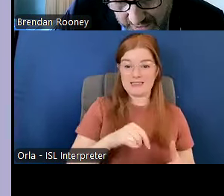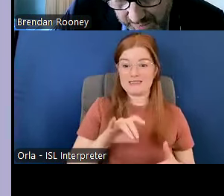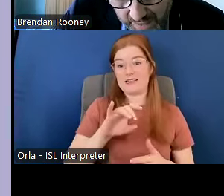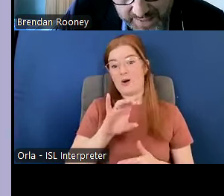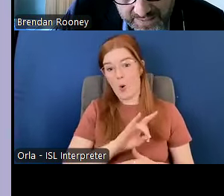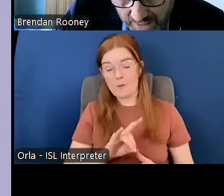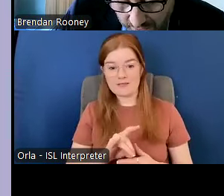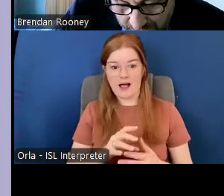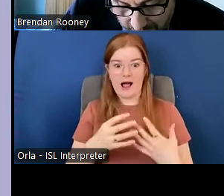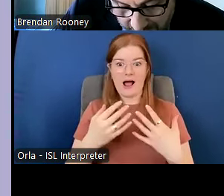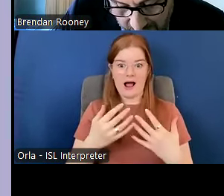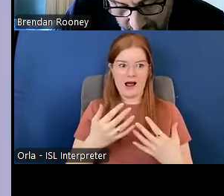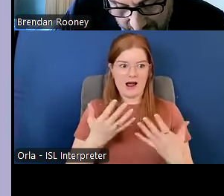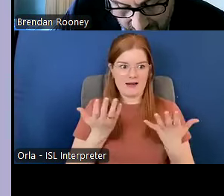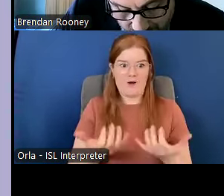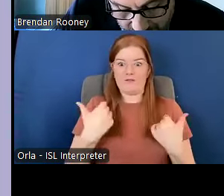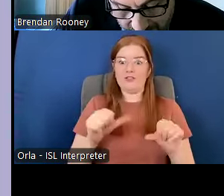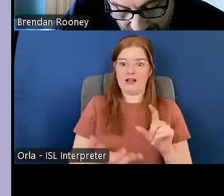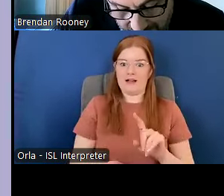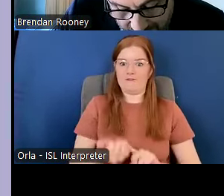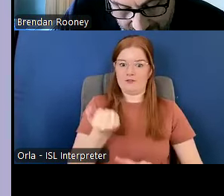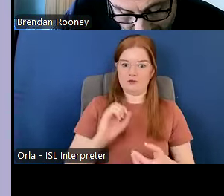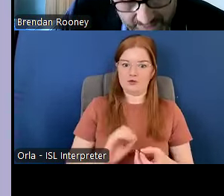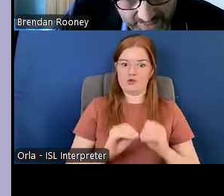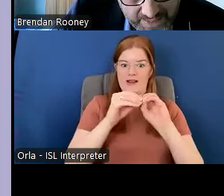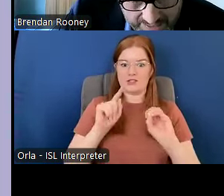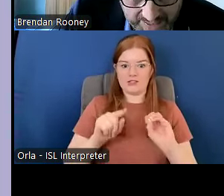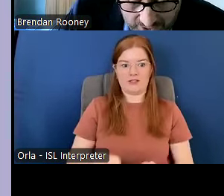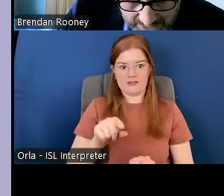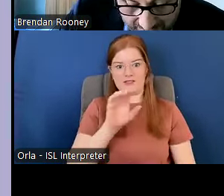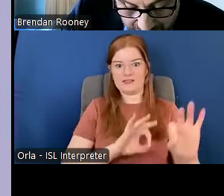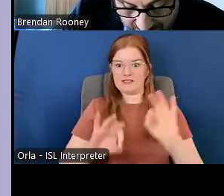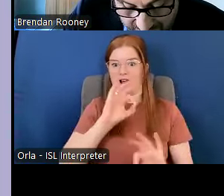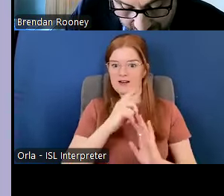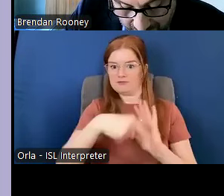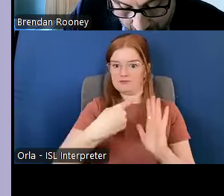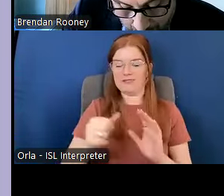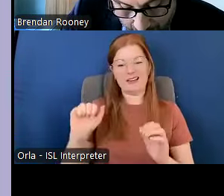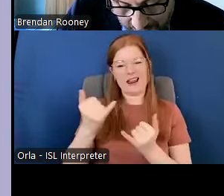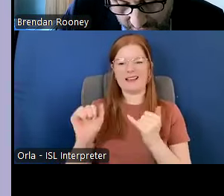principal lines of La Peinture et ses Lois, essentially his manifesto, and my